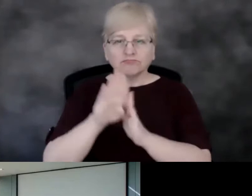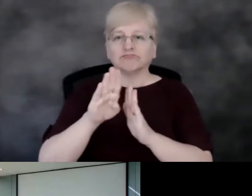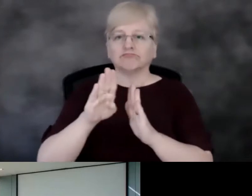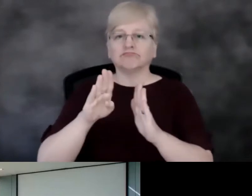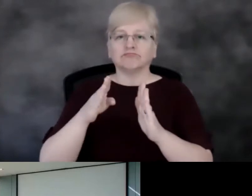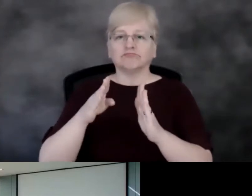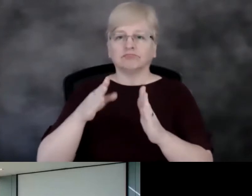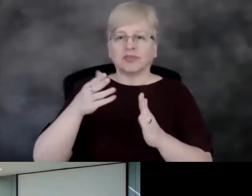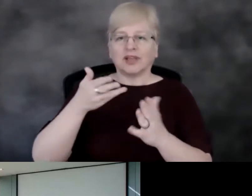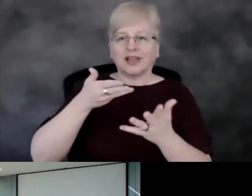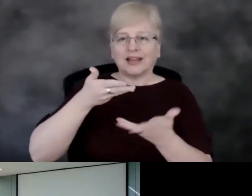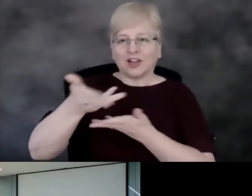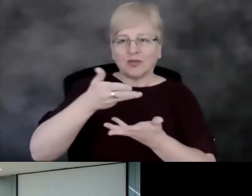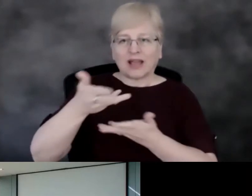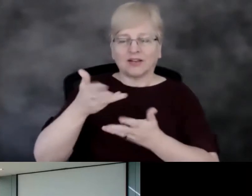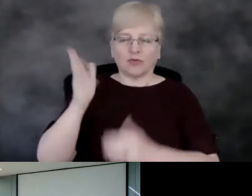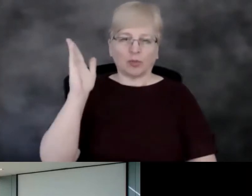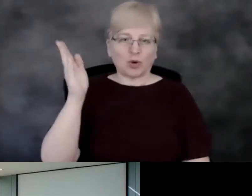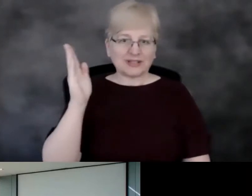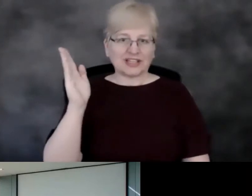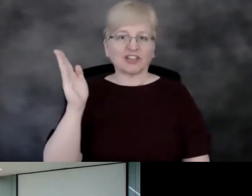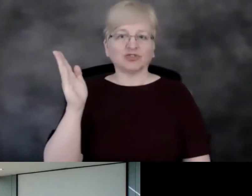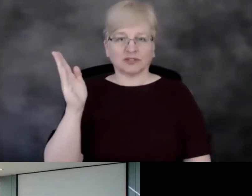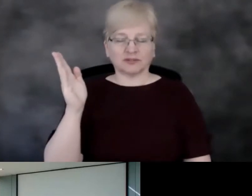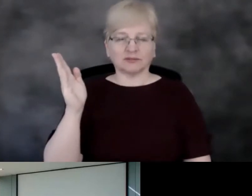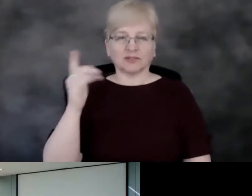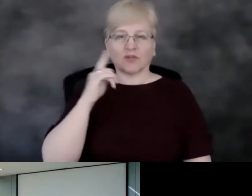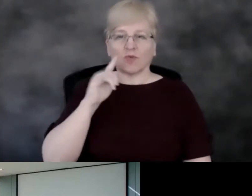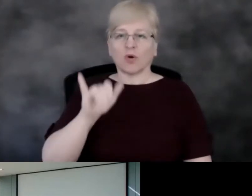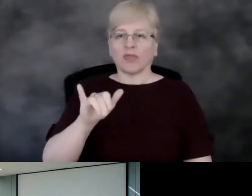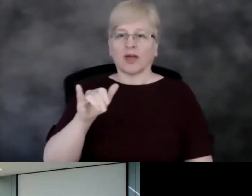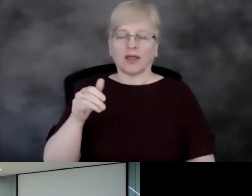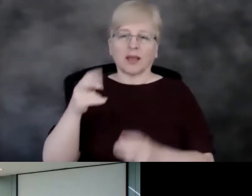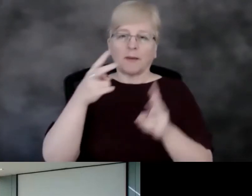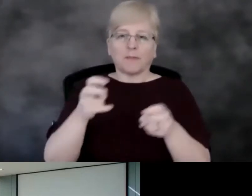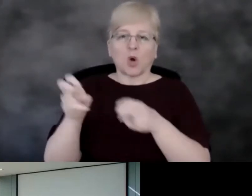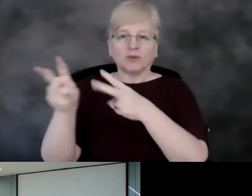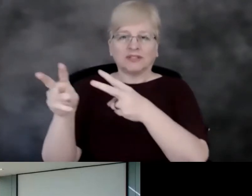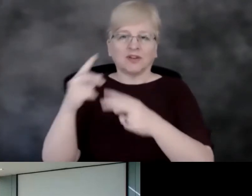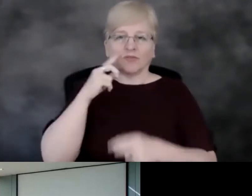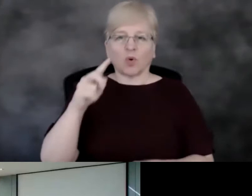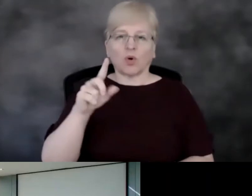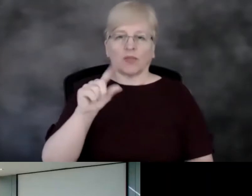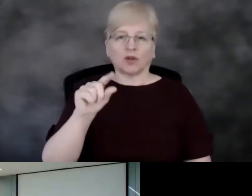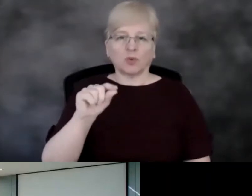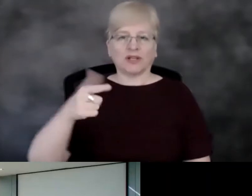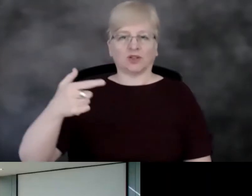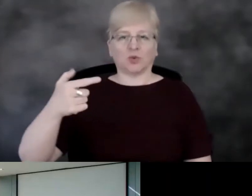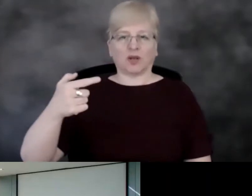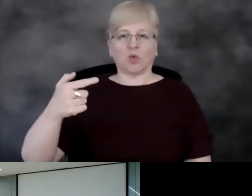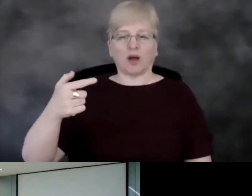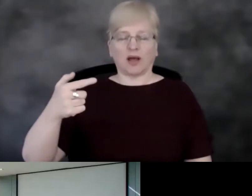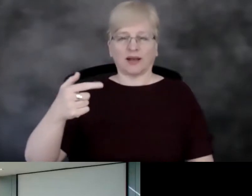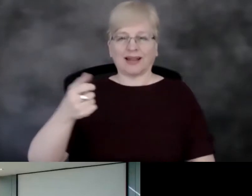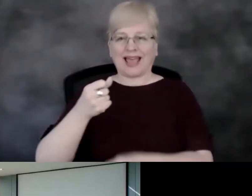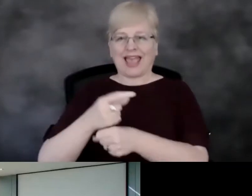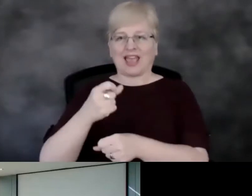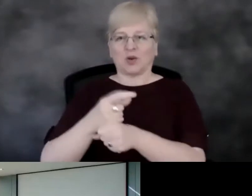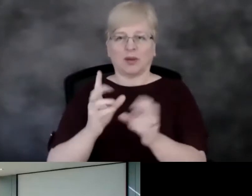presentation for posting for the 2021 annual meeting attendees,